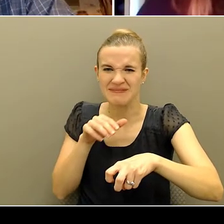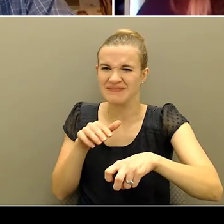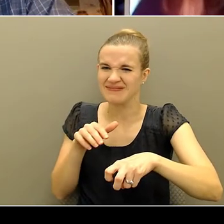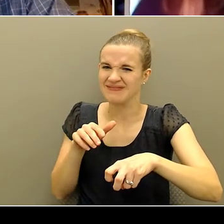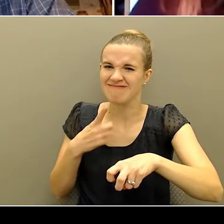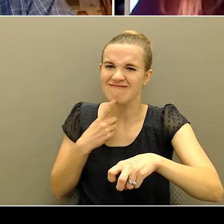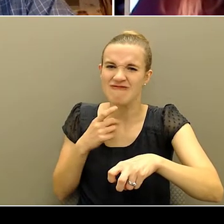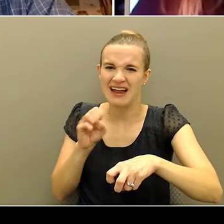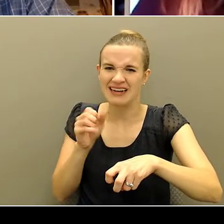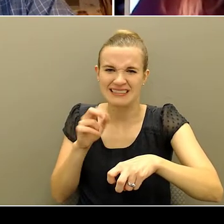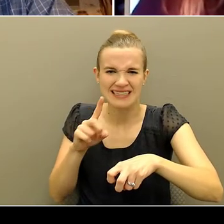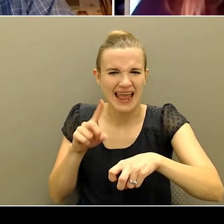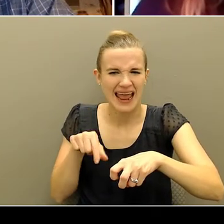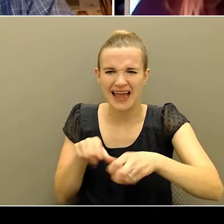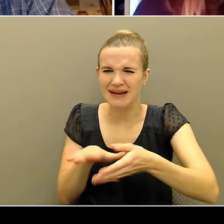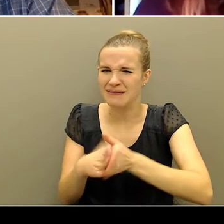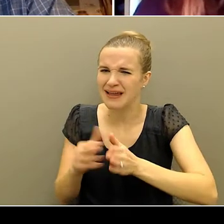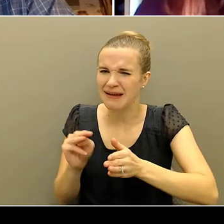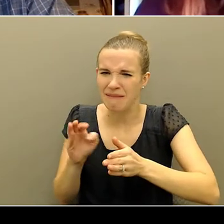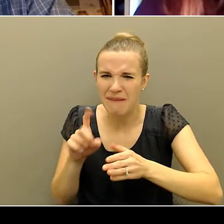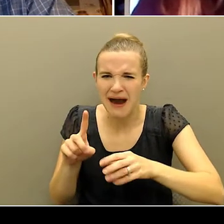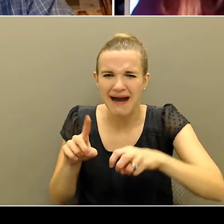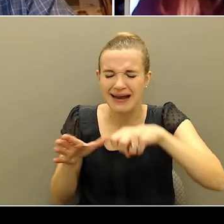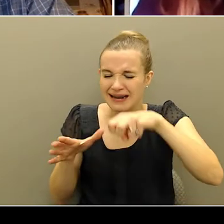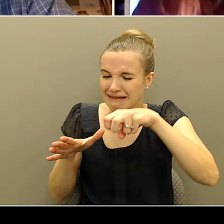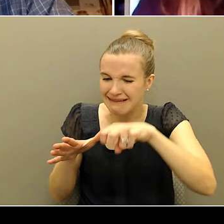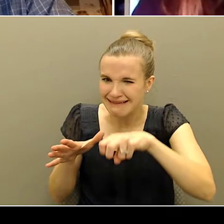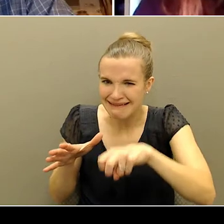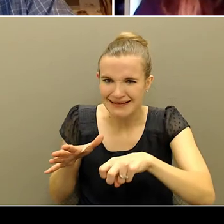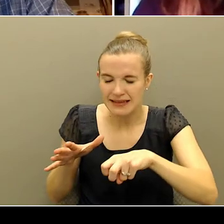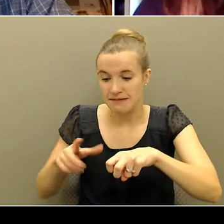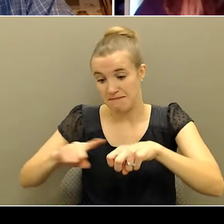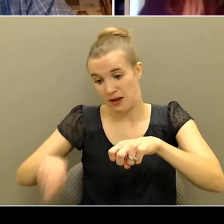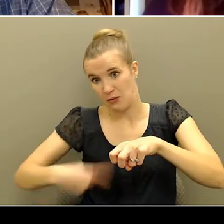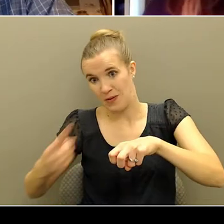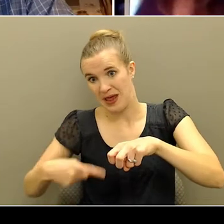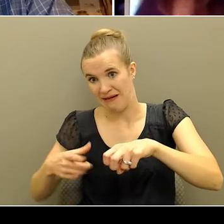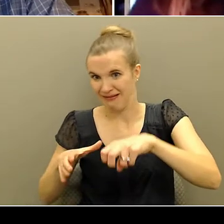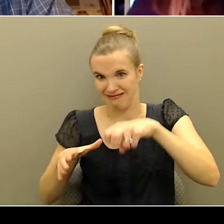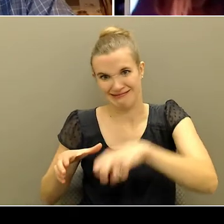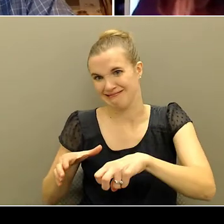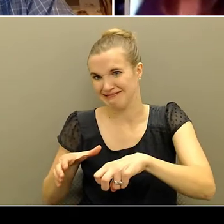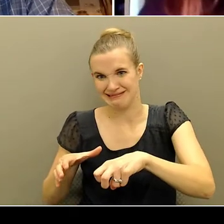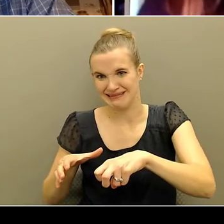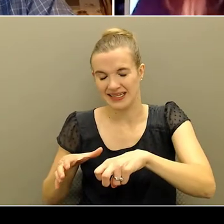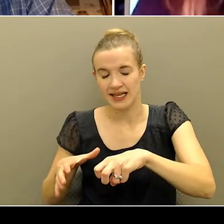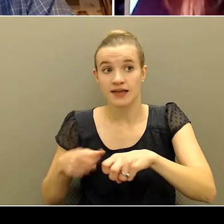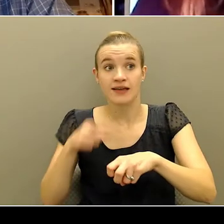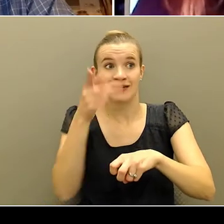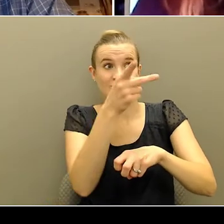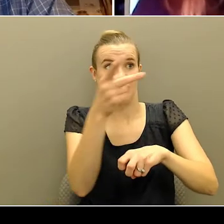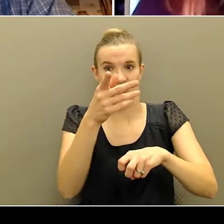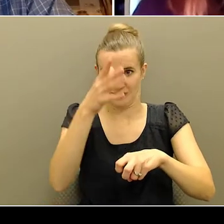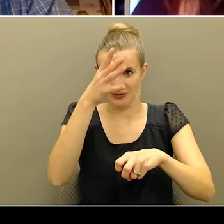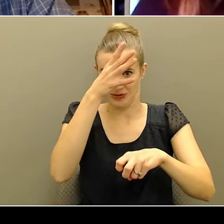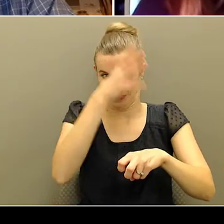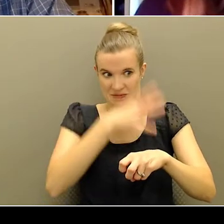combination. And it took them quite, quite a while to you know, to dig me out and get me out of that hole. But you know, we were like laughing the whole